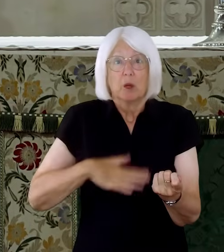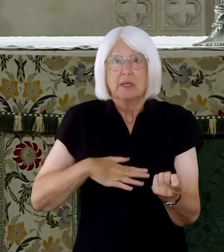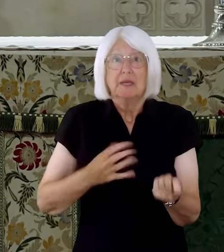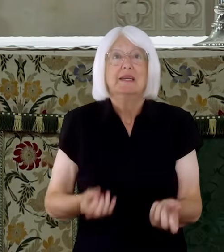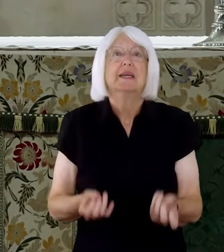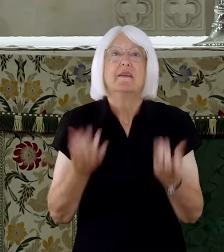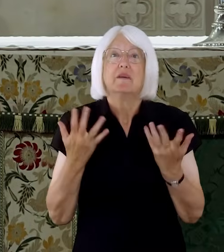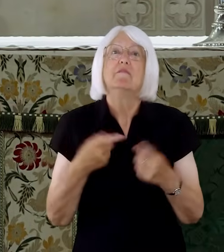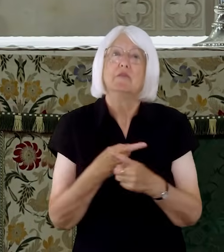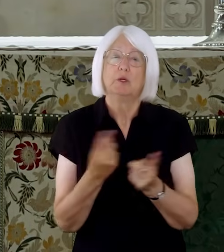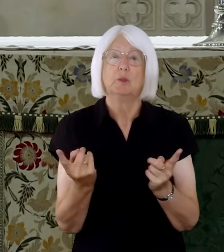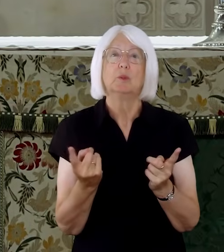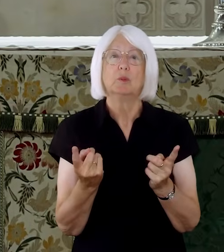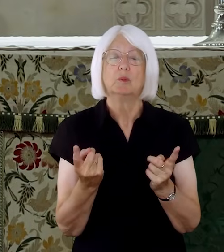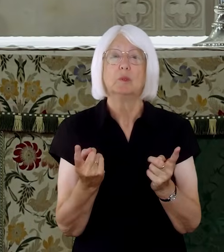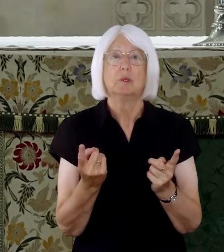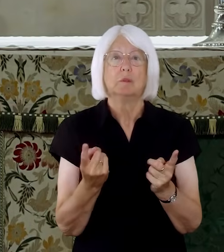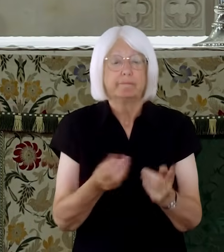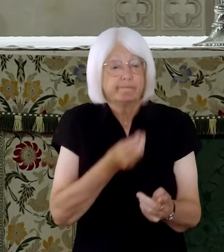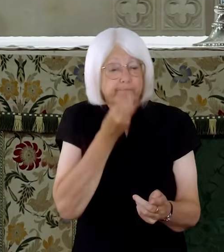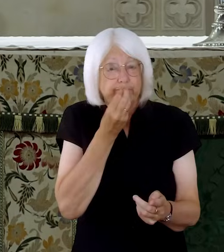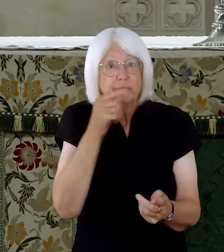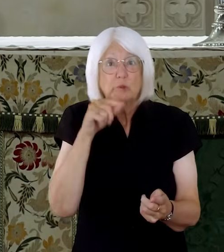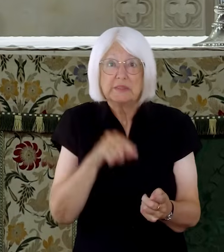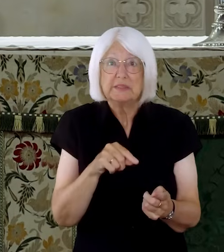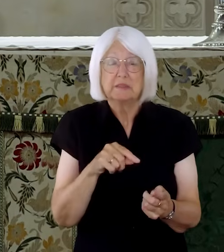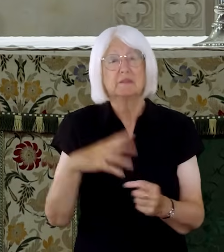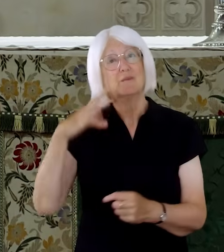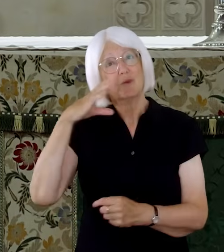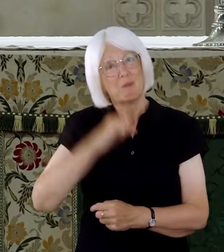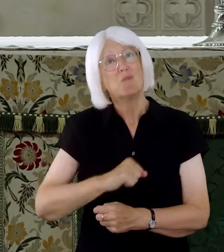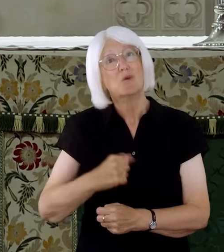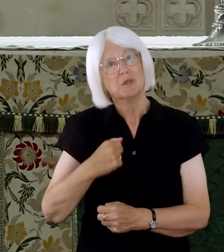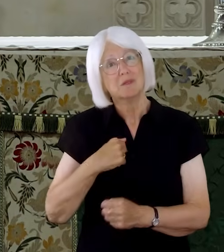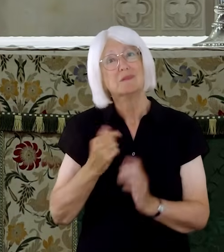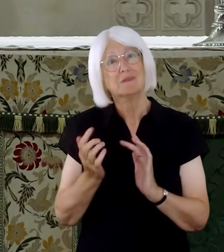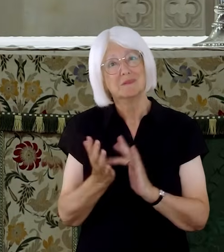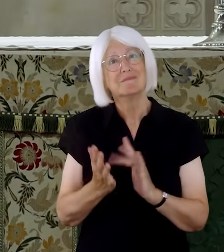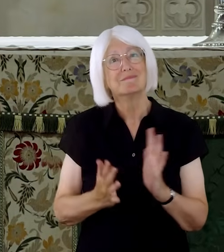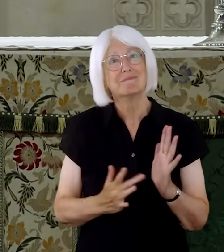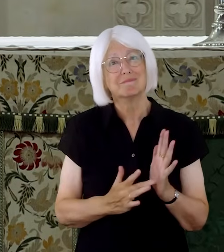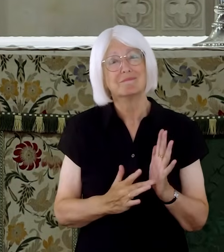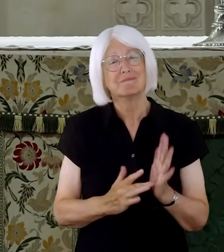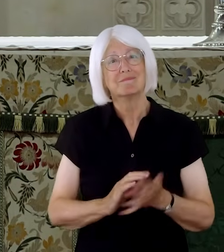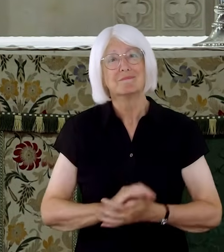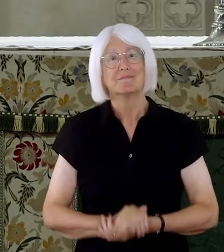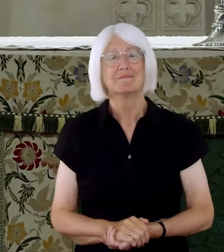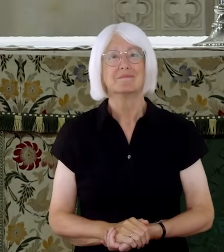This is my body, which is given for you. Do this in remembrance of me.